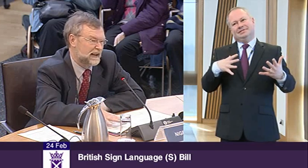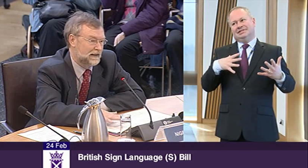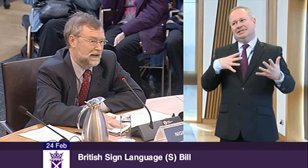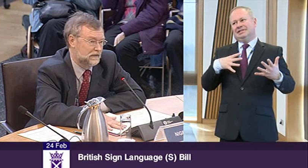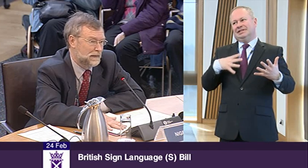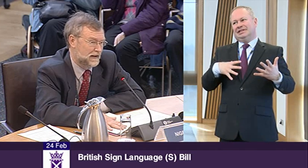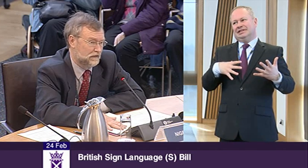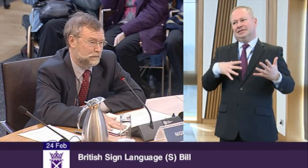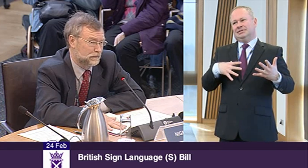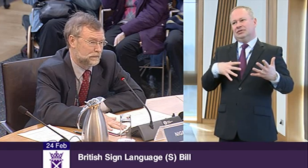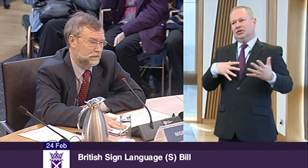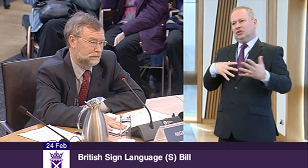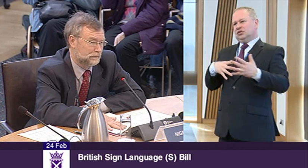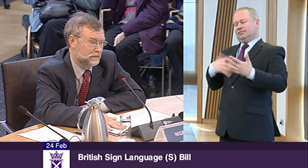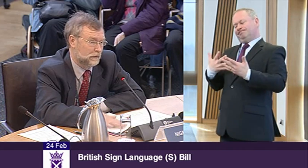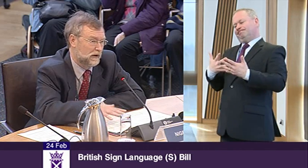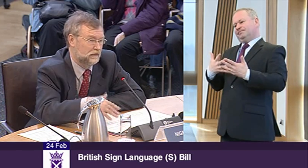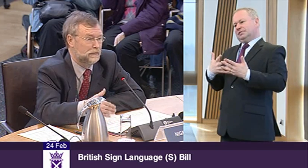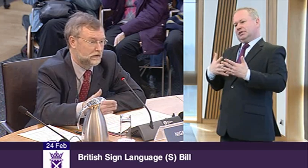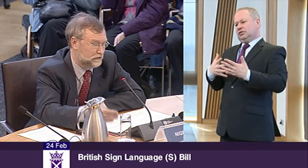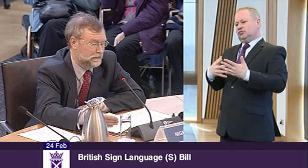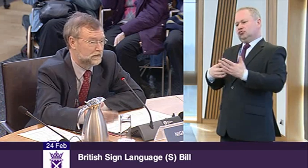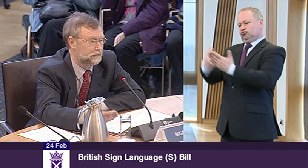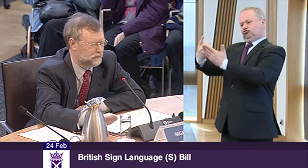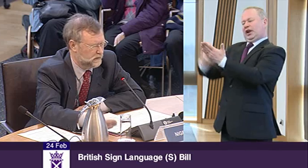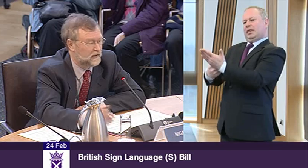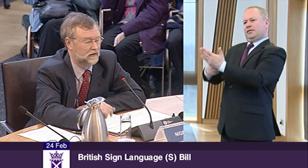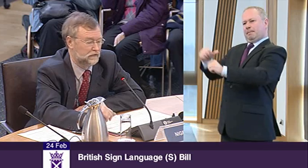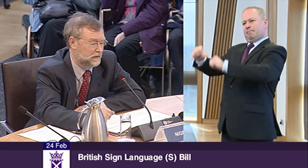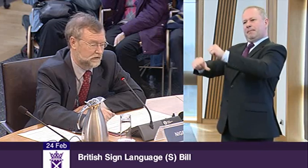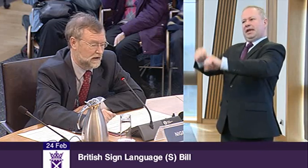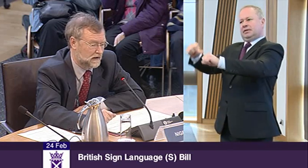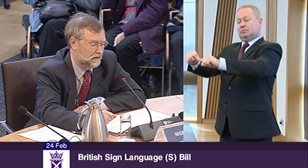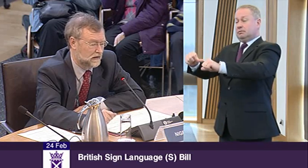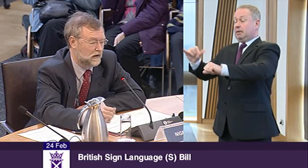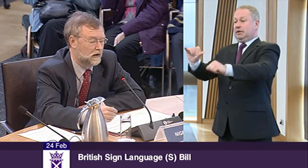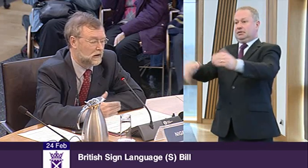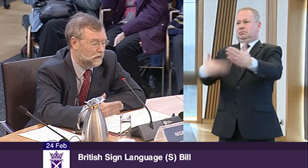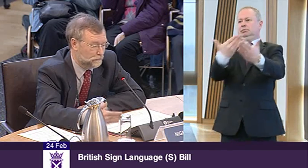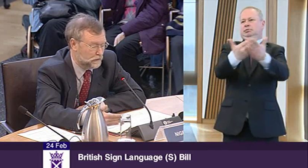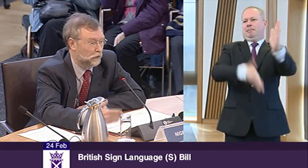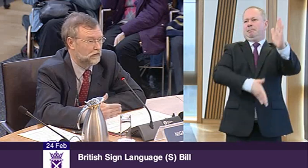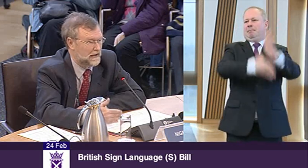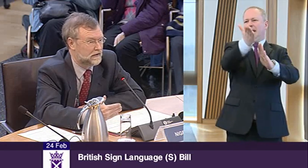to step up regulatory mechanisms, otherwise the bill could be enacted but take the debate